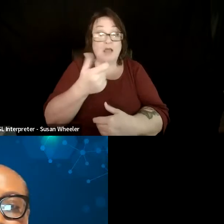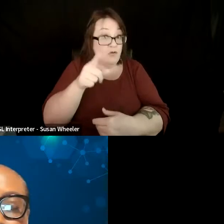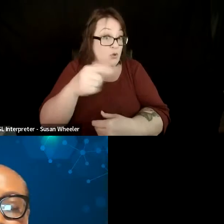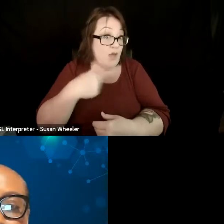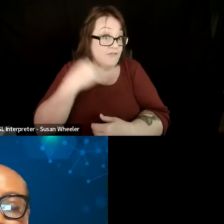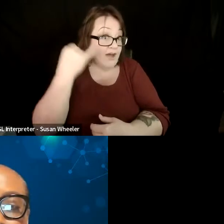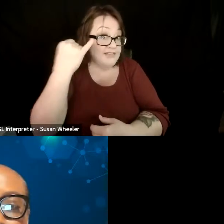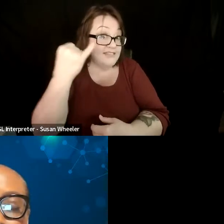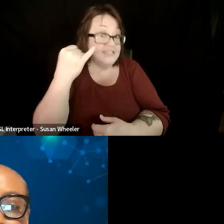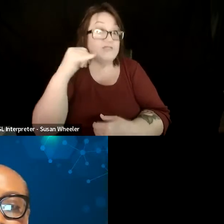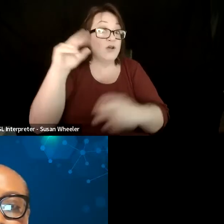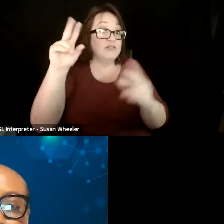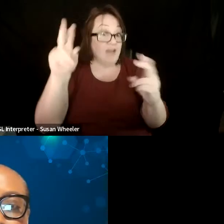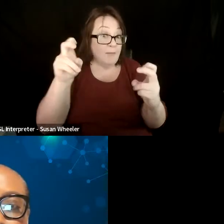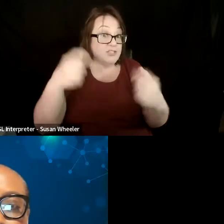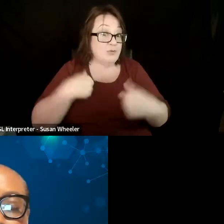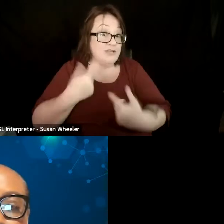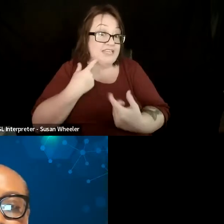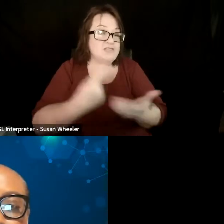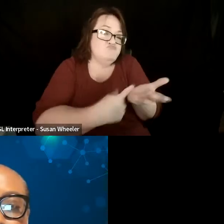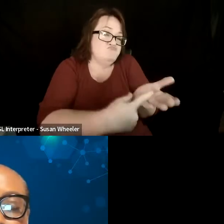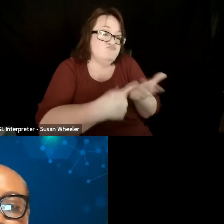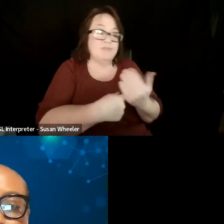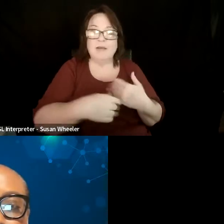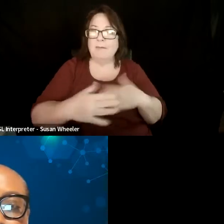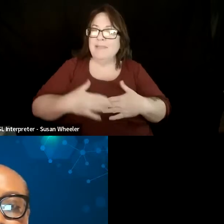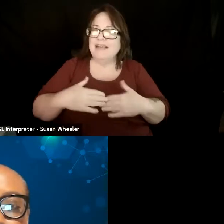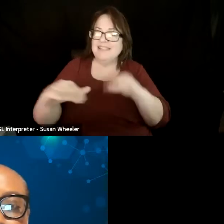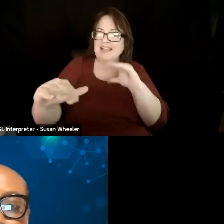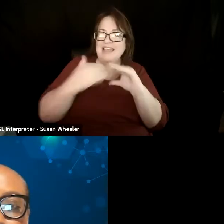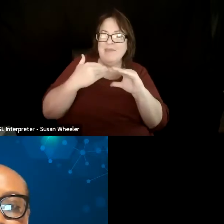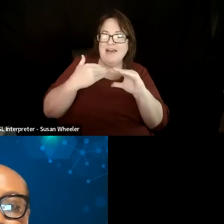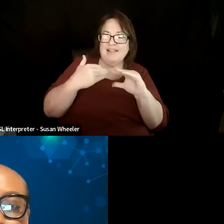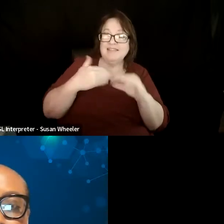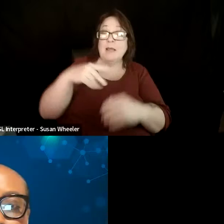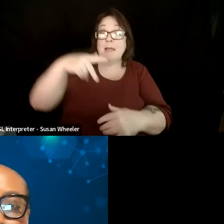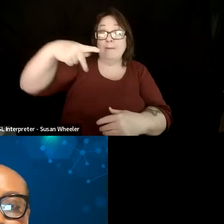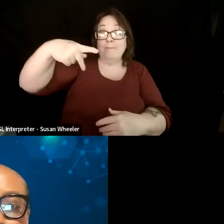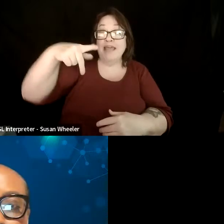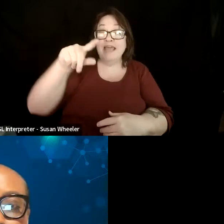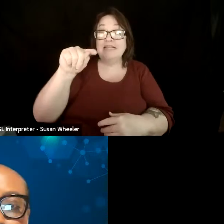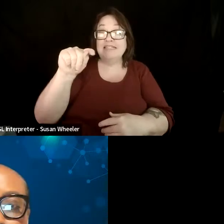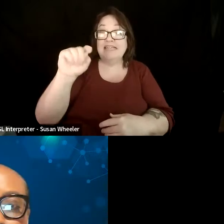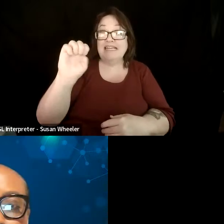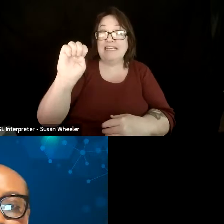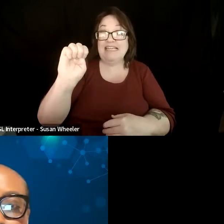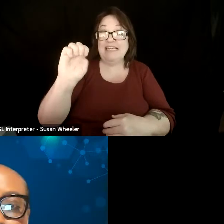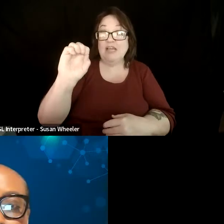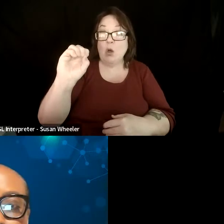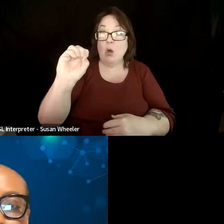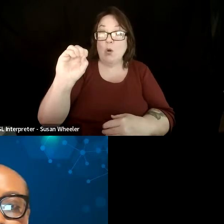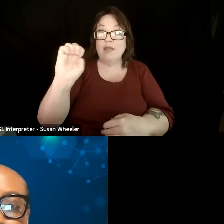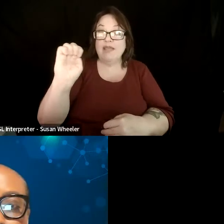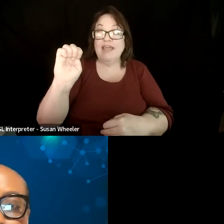for topics you would like to see us cover, you can email them to us PTEOE@sag-aftra.org.